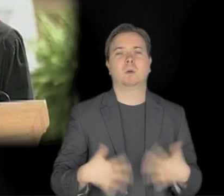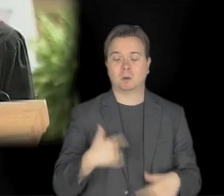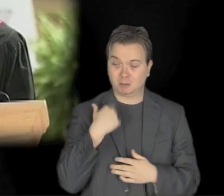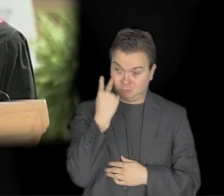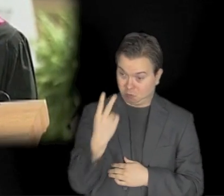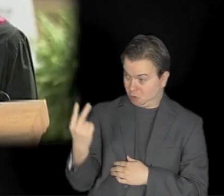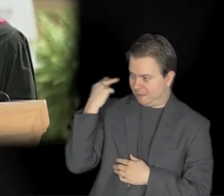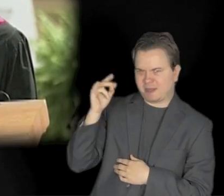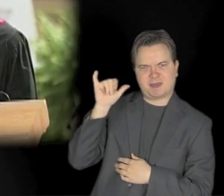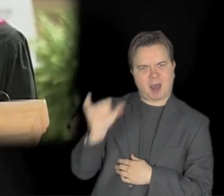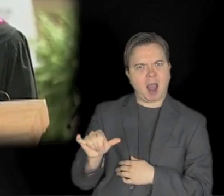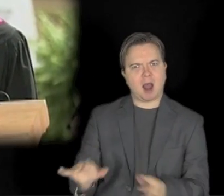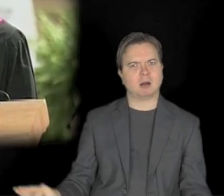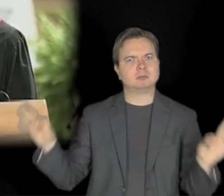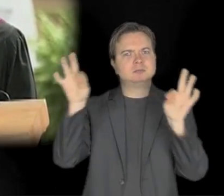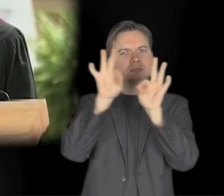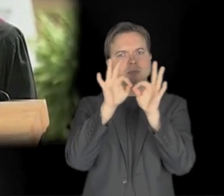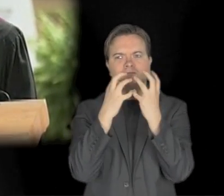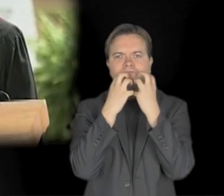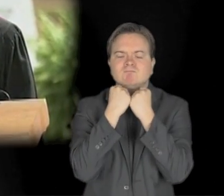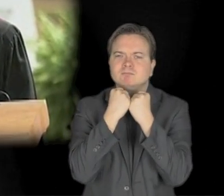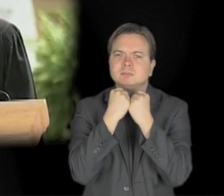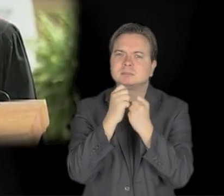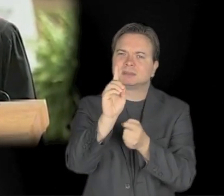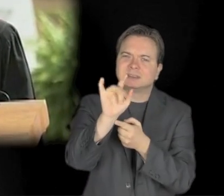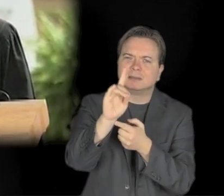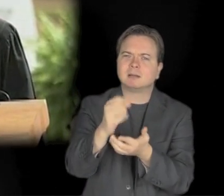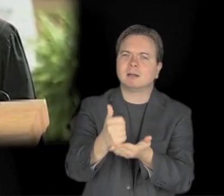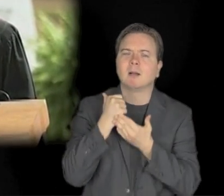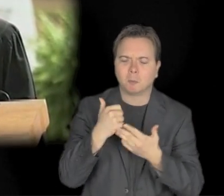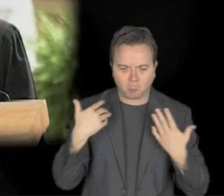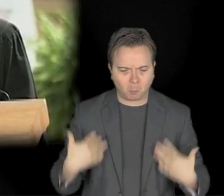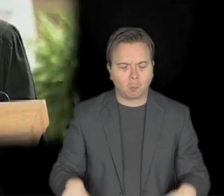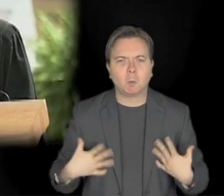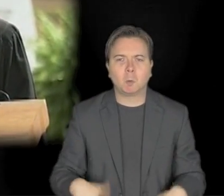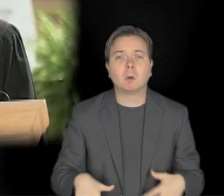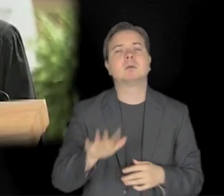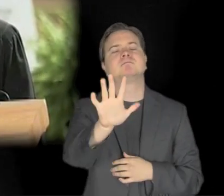Let me give you one example: Reed College at that time offered perhaps